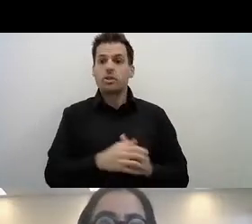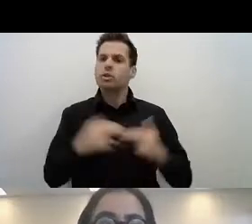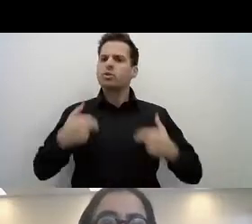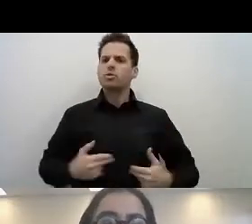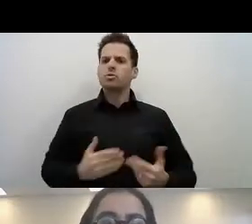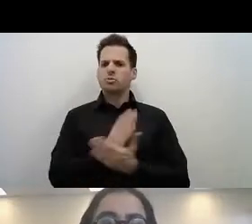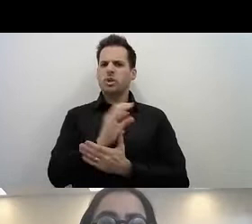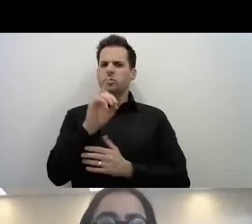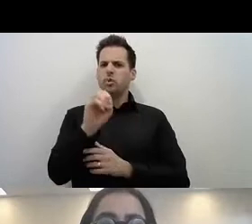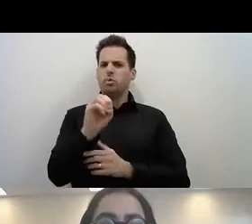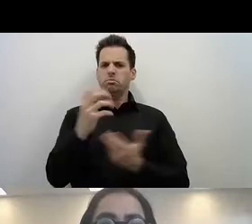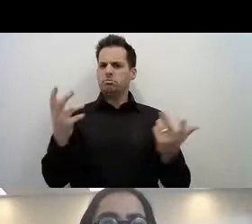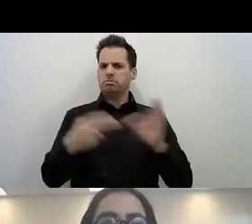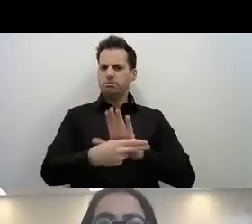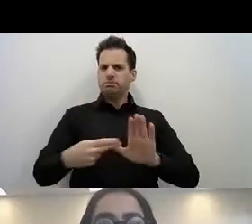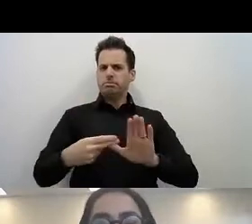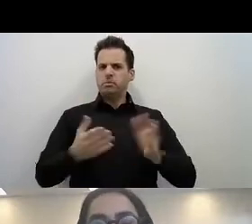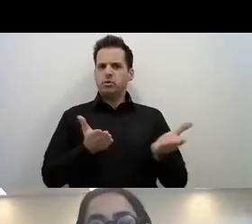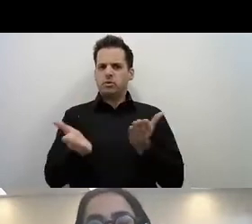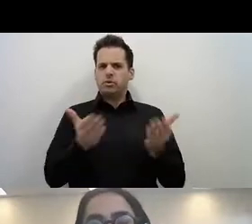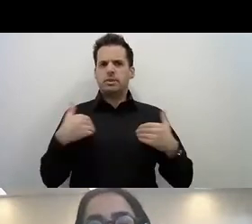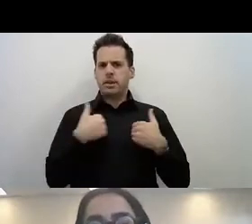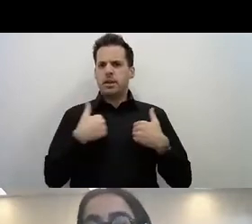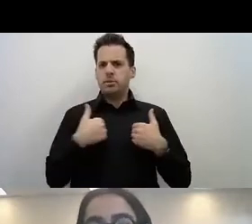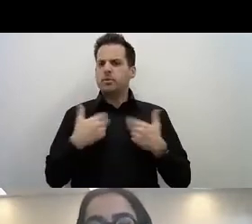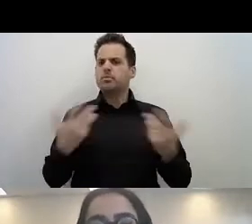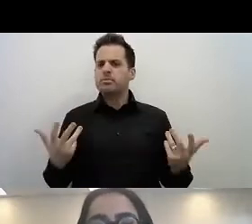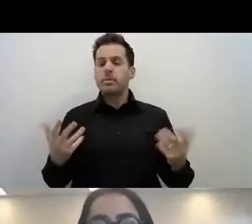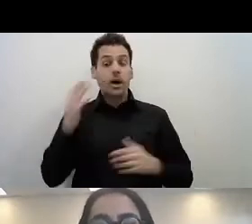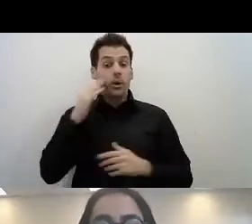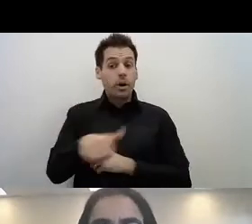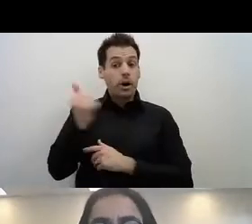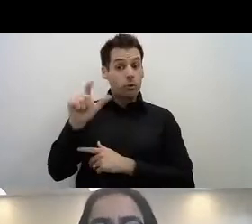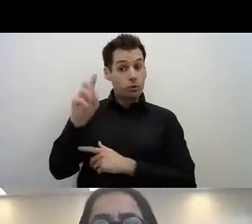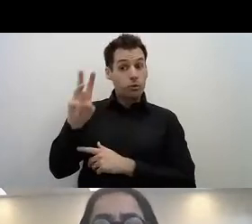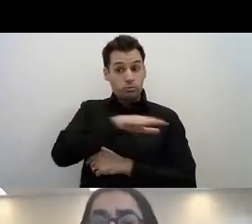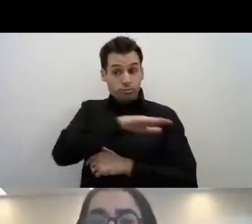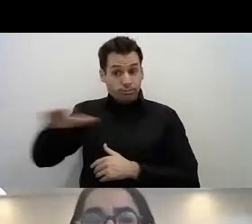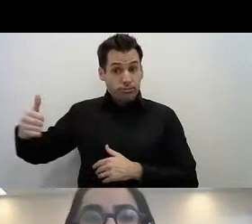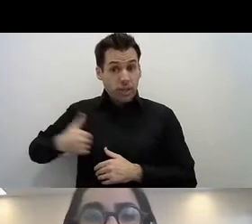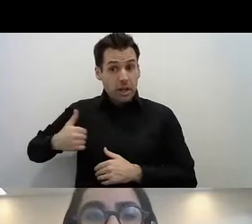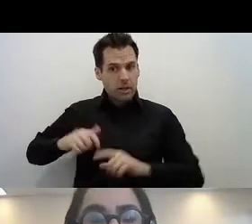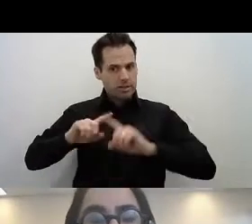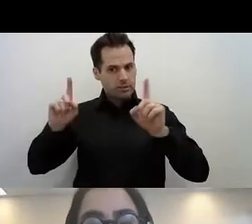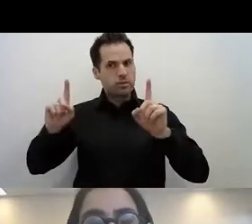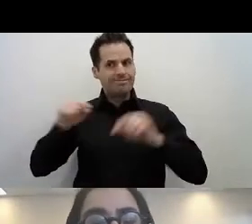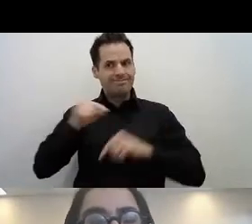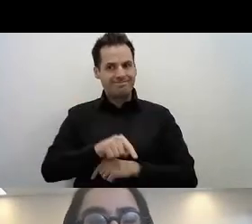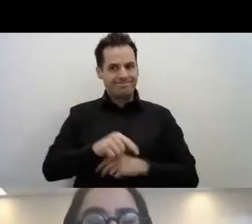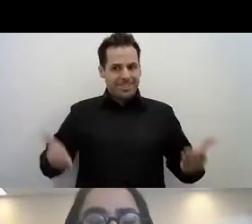animal because unlike perhaps other laws across canada our human rights code is quite deliberate